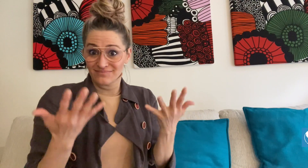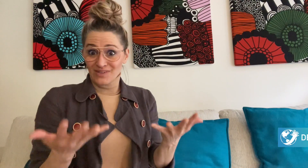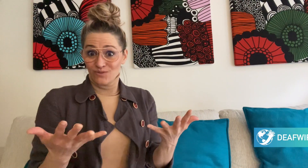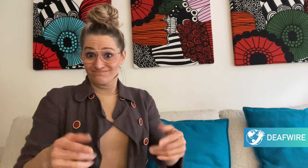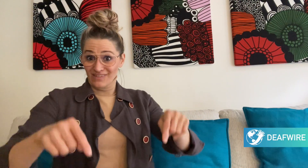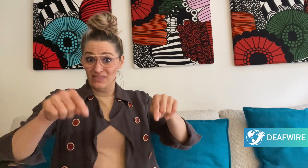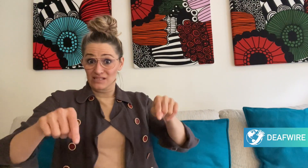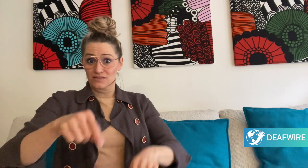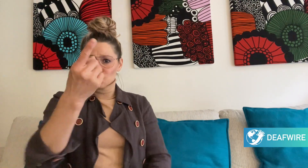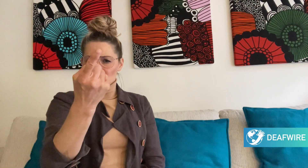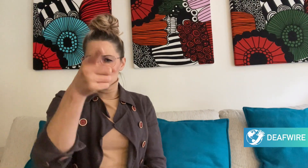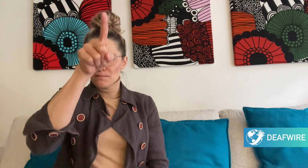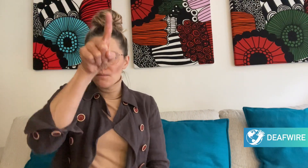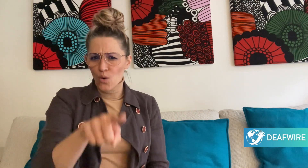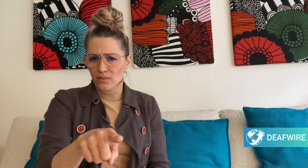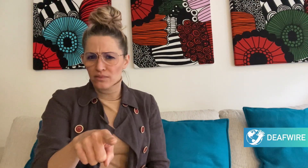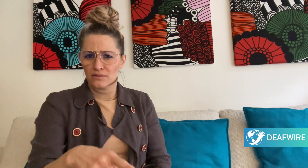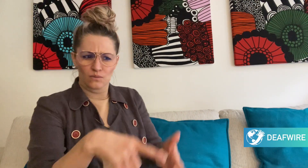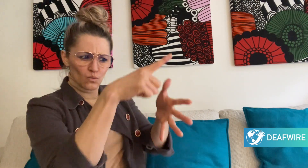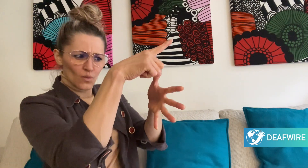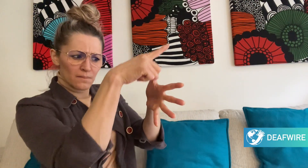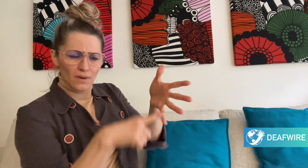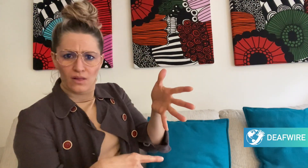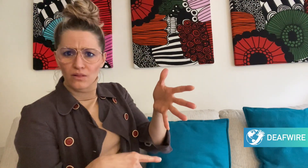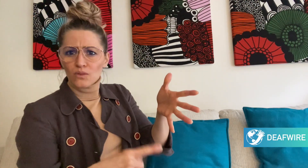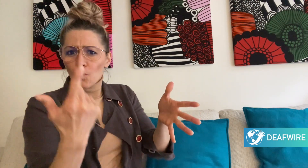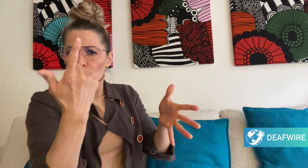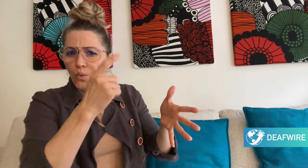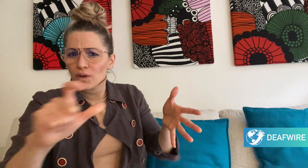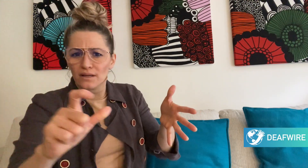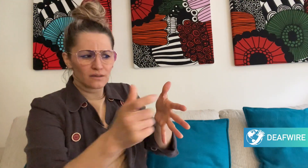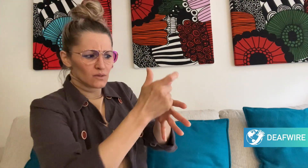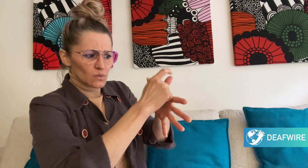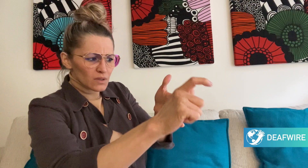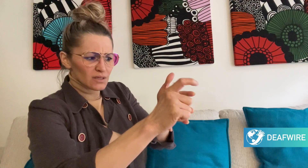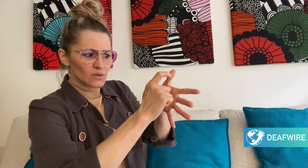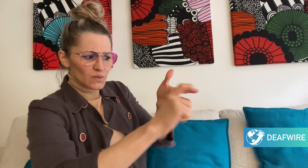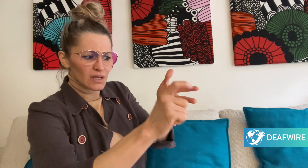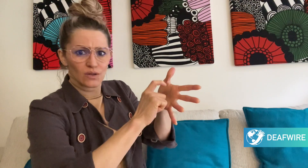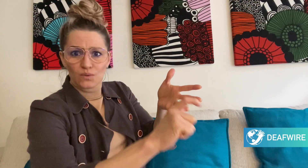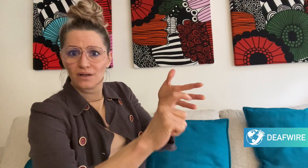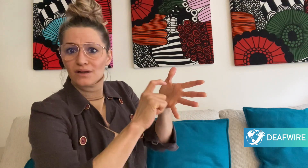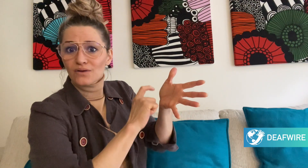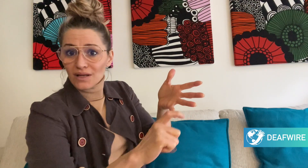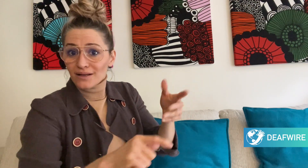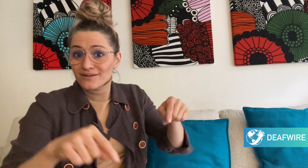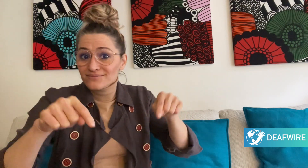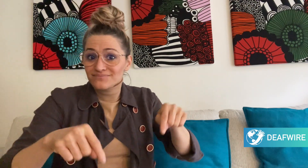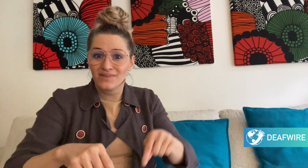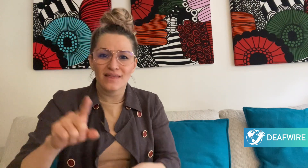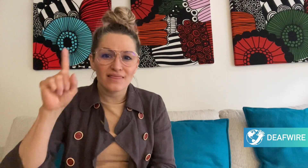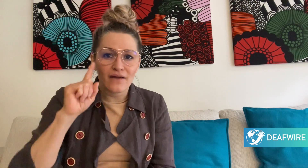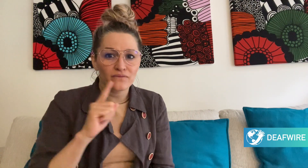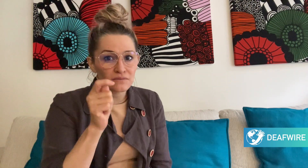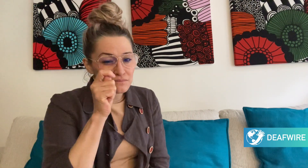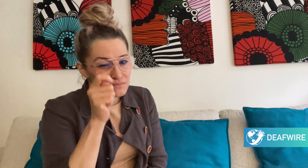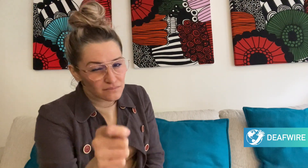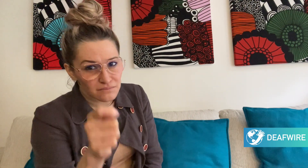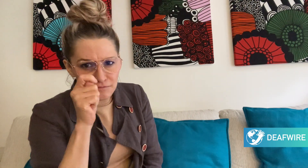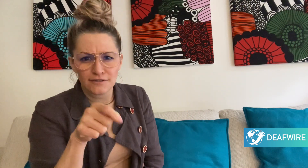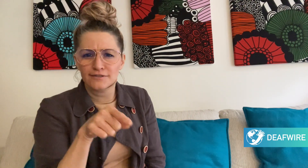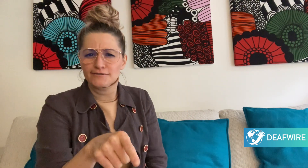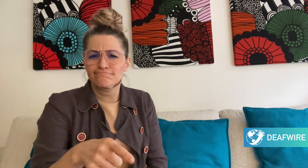Every week this month, DeafGPS discussed the Future